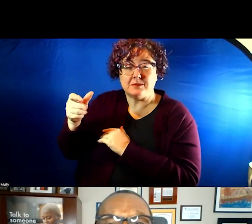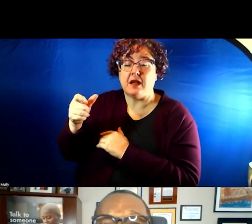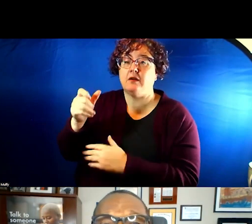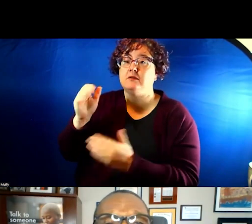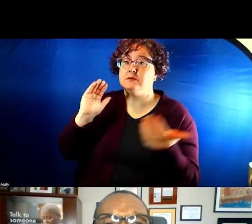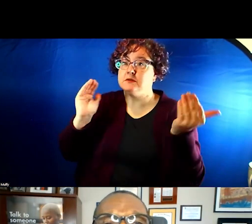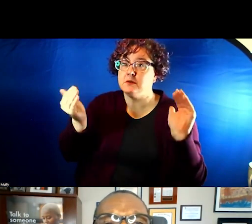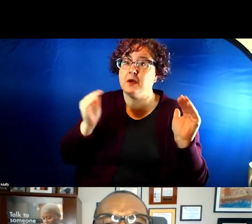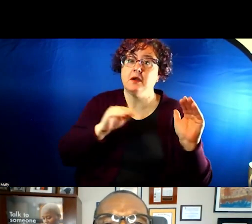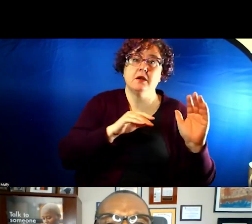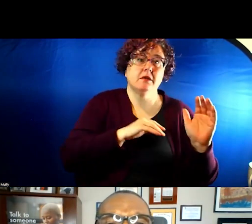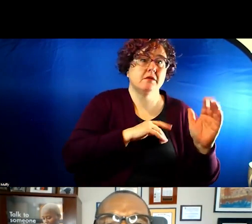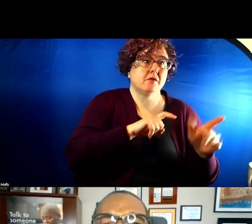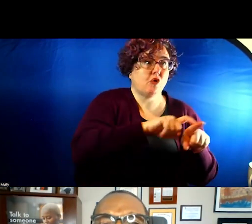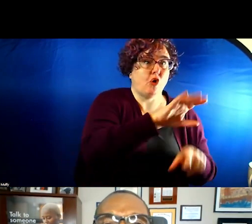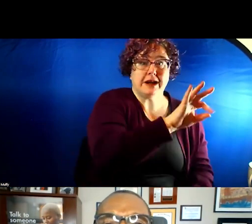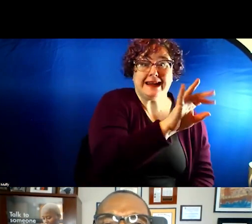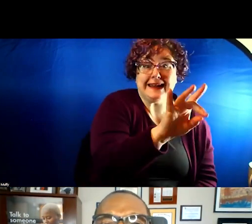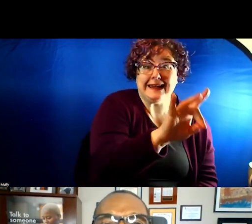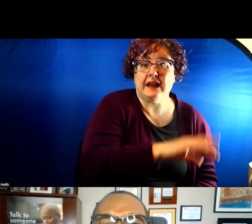THAT CONNECTION MIGHT BE THE DIFFERENCE IN CALLING A HELP